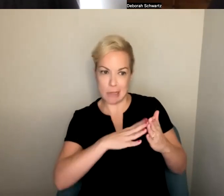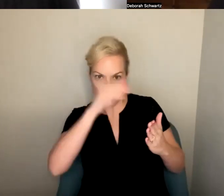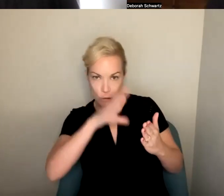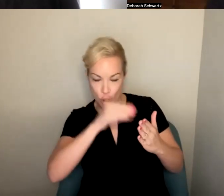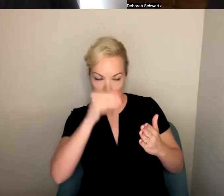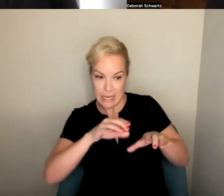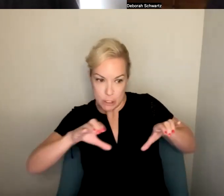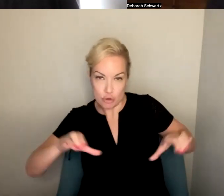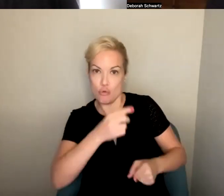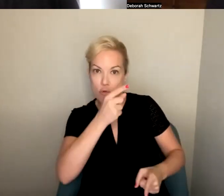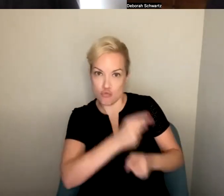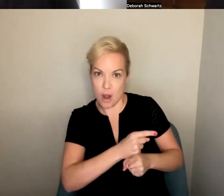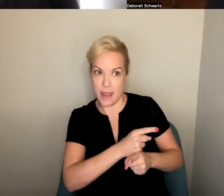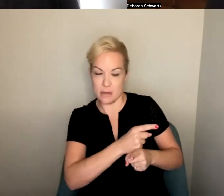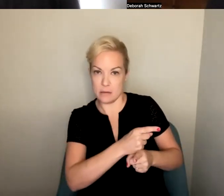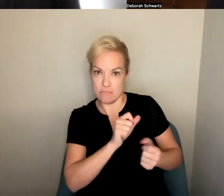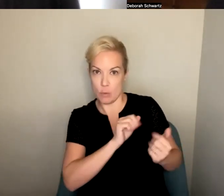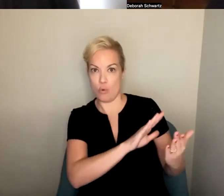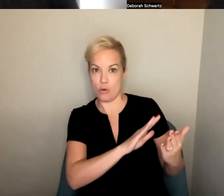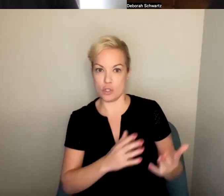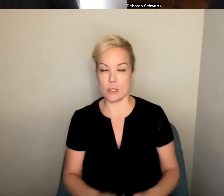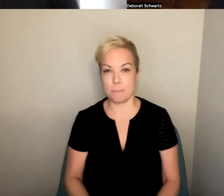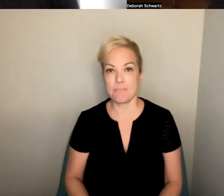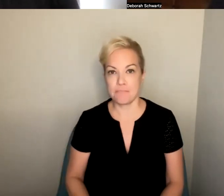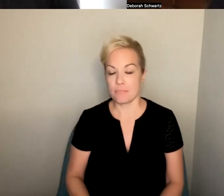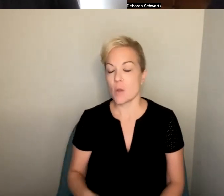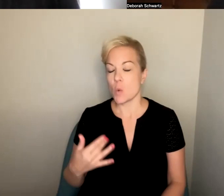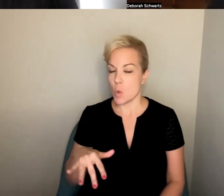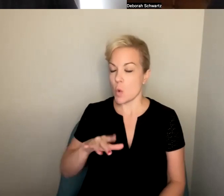I think that's one of the that's a a really important point to discuss further, I think,